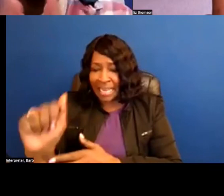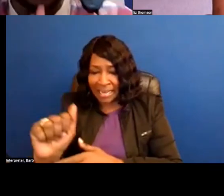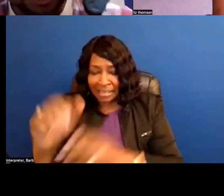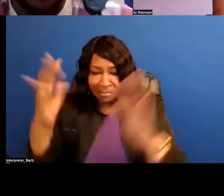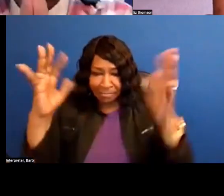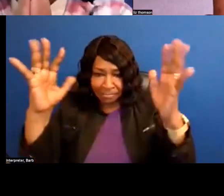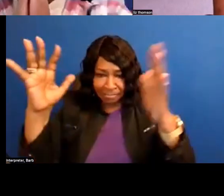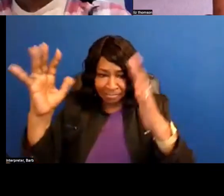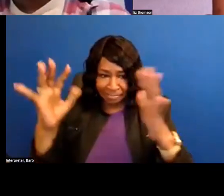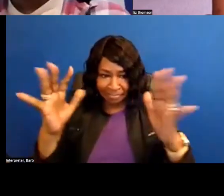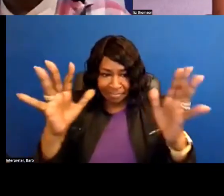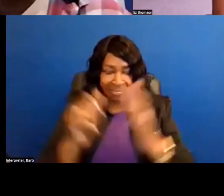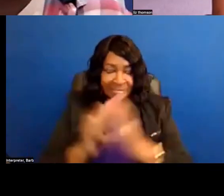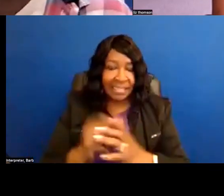and get some good rest this weekend.